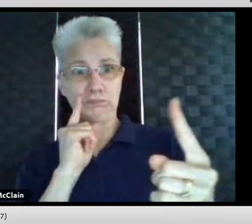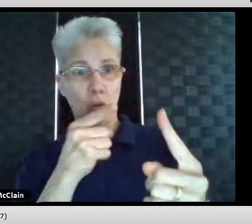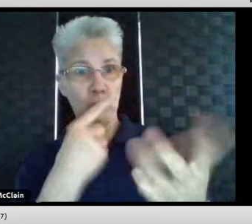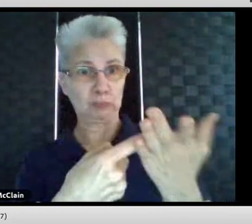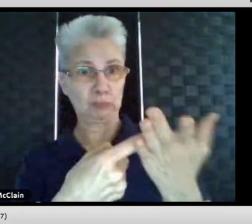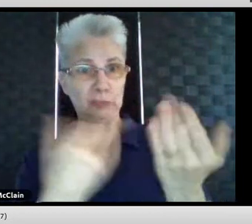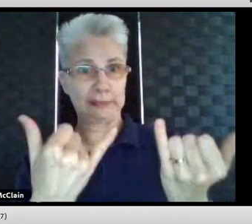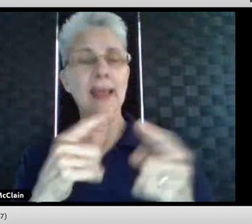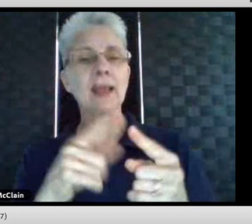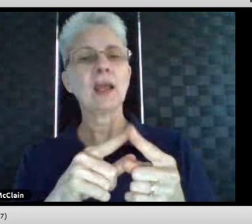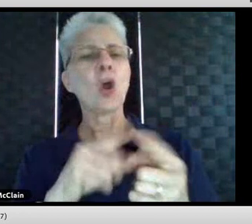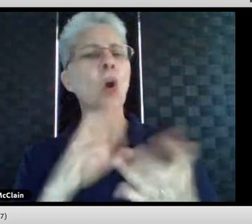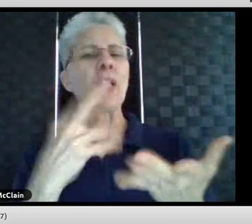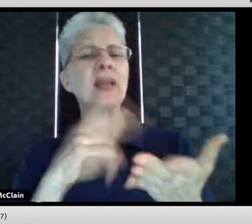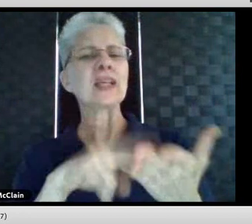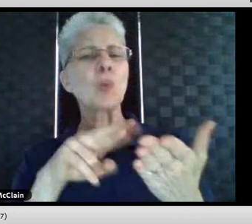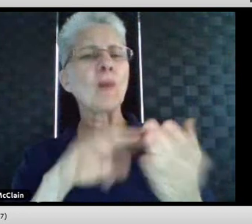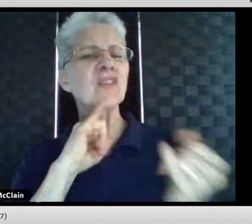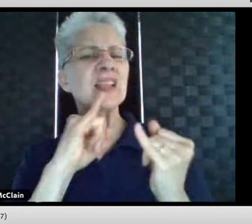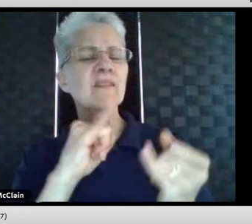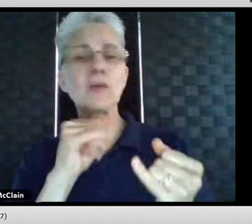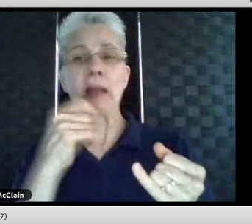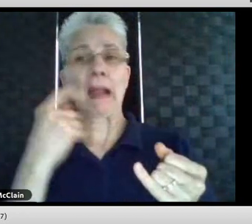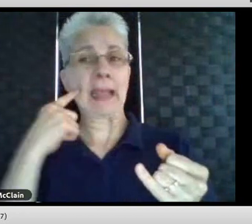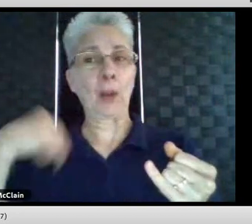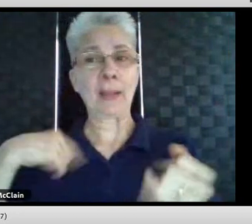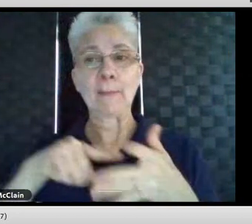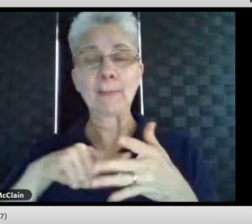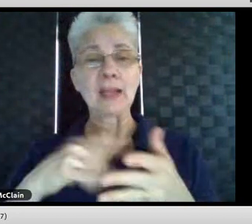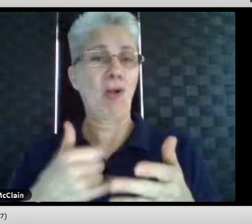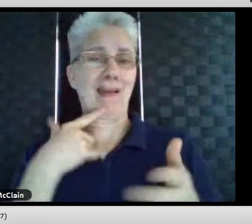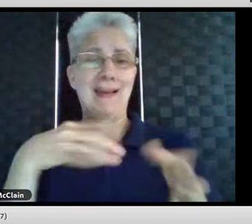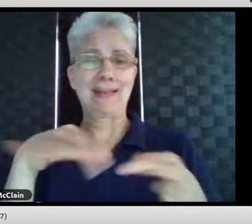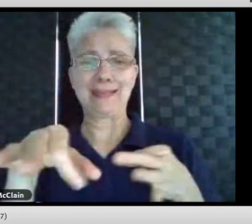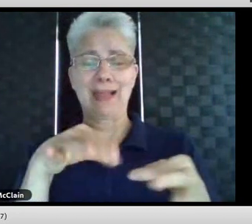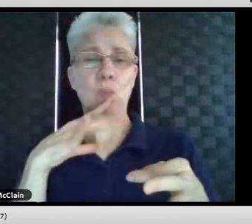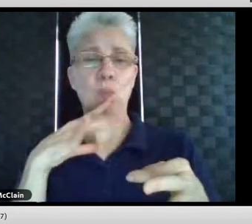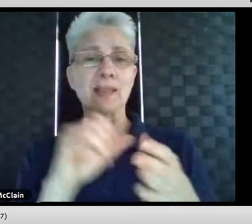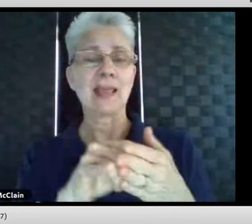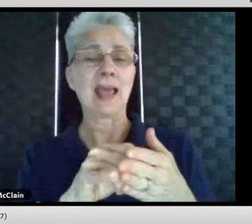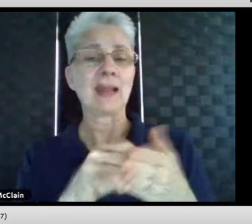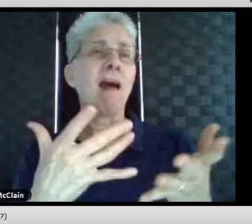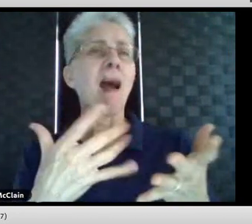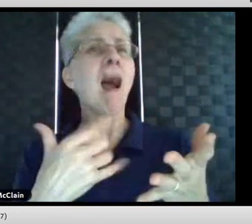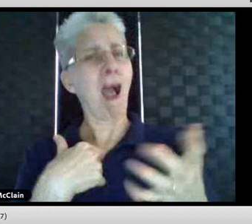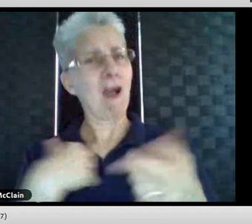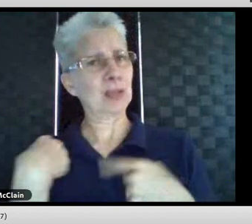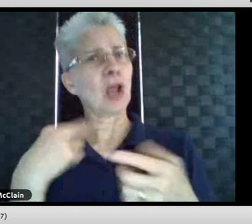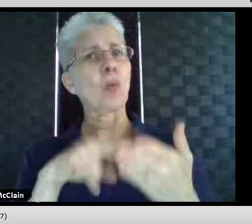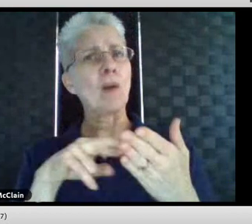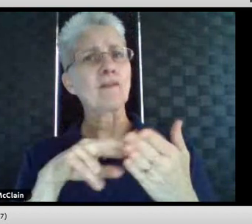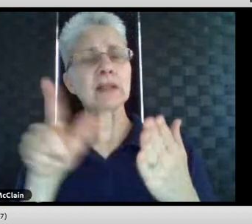what is the reference interview? And if you didn't hear me in the beginning, all I was saying was that, you know, I've been a reference librarian for 23 years,